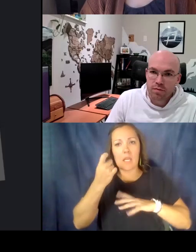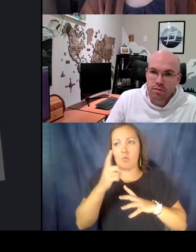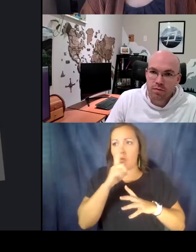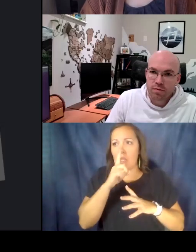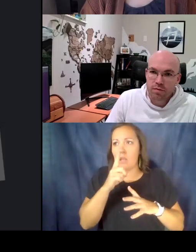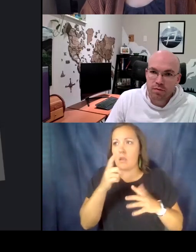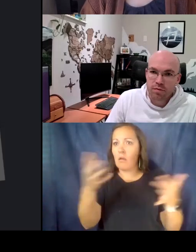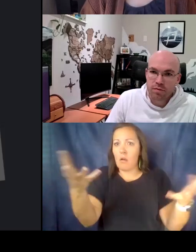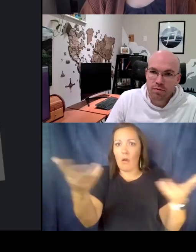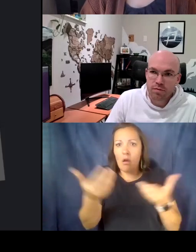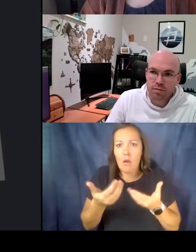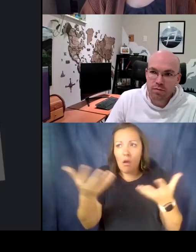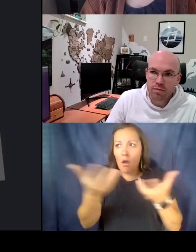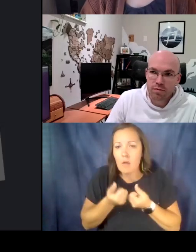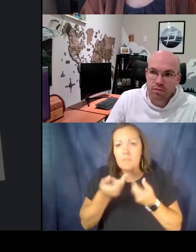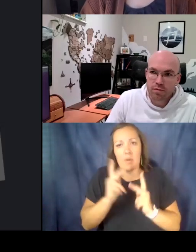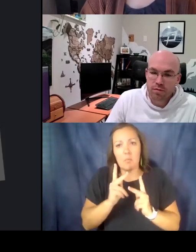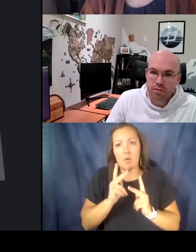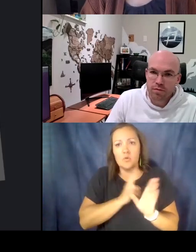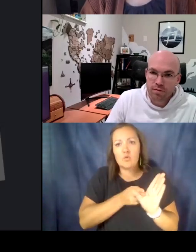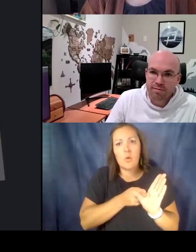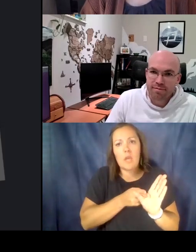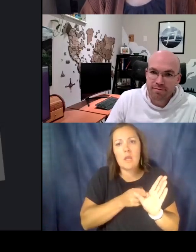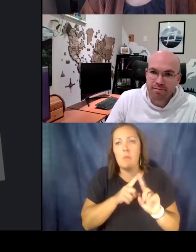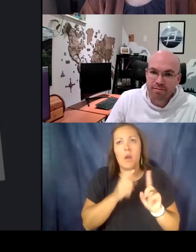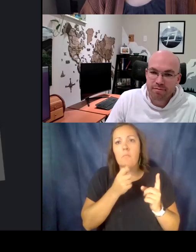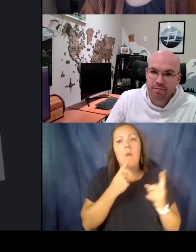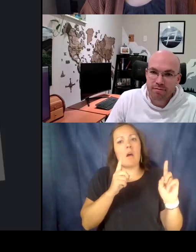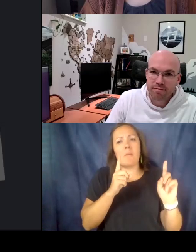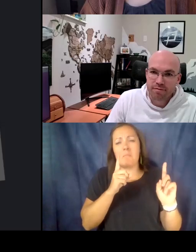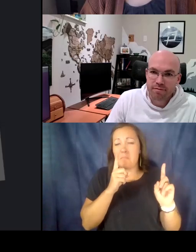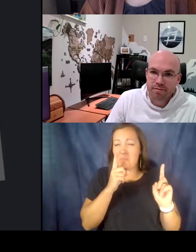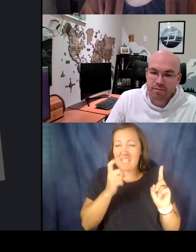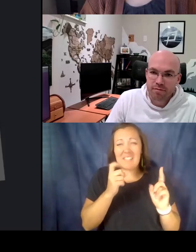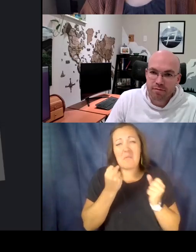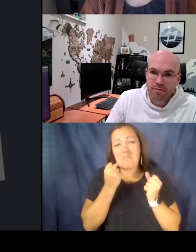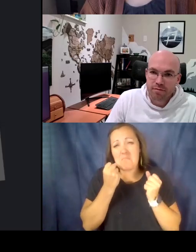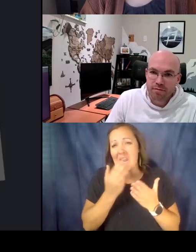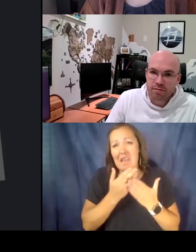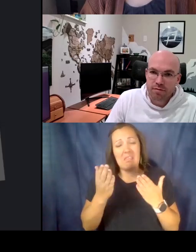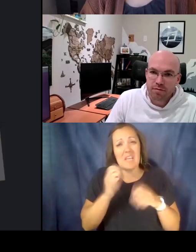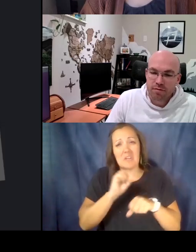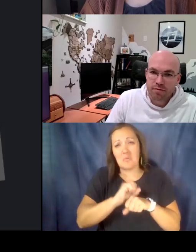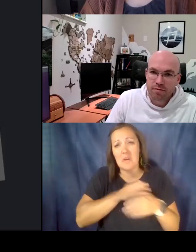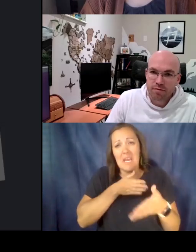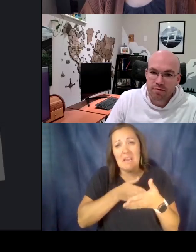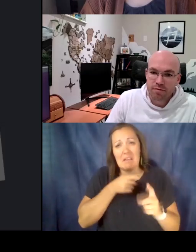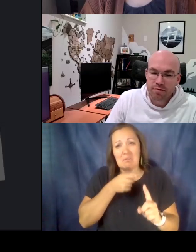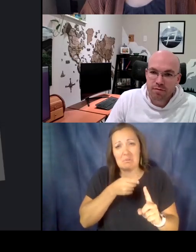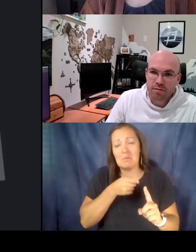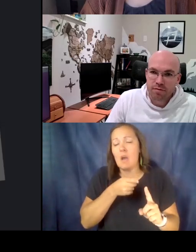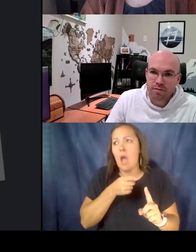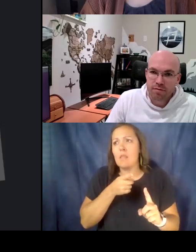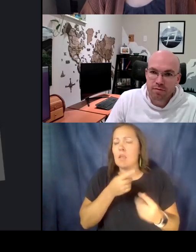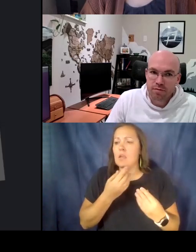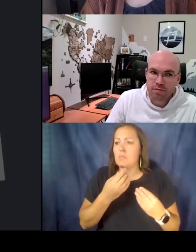Because there are a lot of forces against you. I think being kind to ourselves does a lot of work,